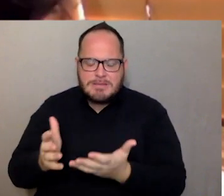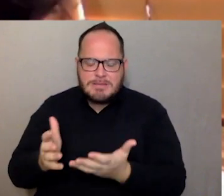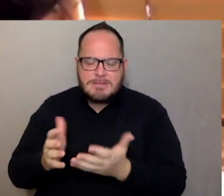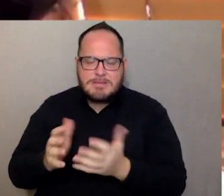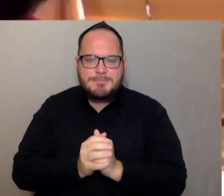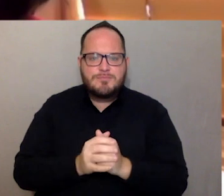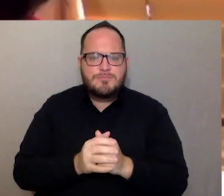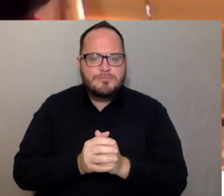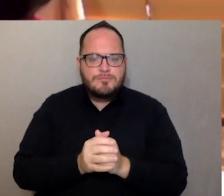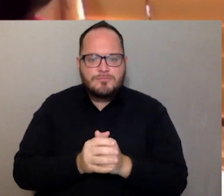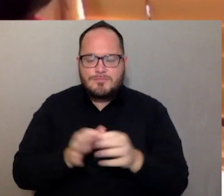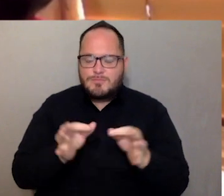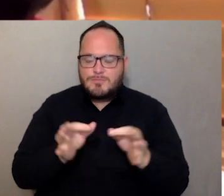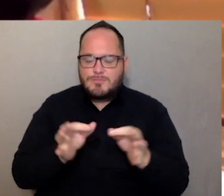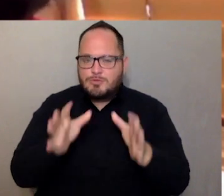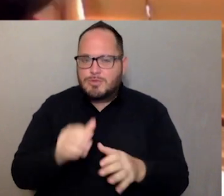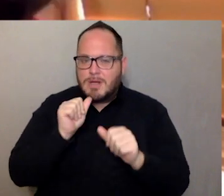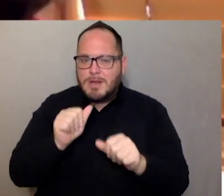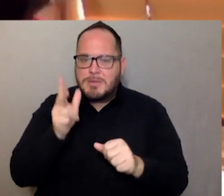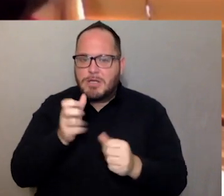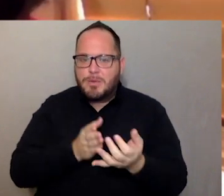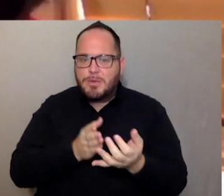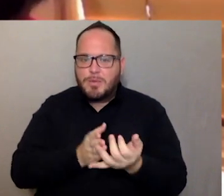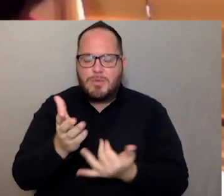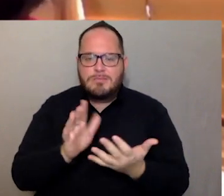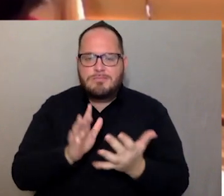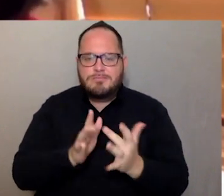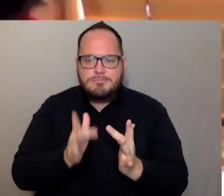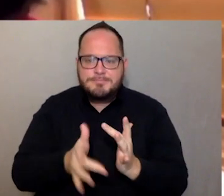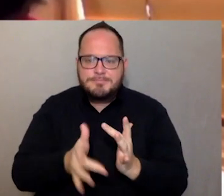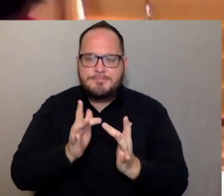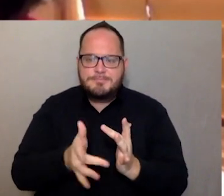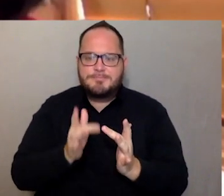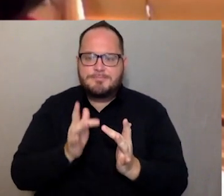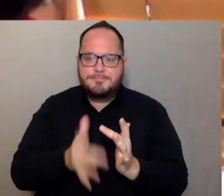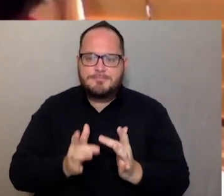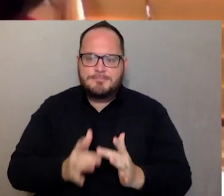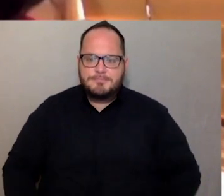THIS MEANS THAT OUR COM P ASDRES ARE GETTING SICK AT RATES